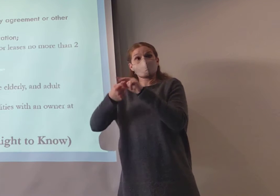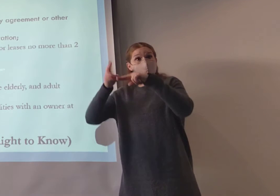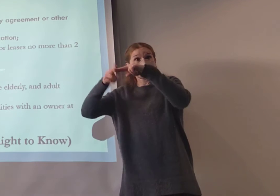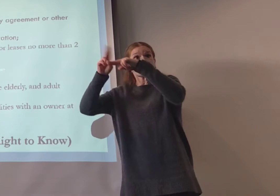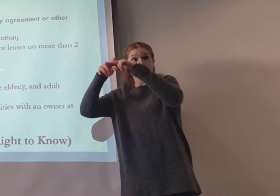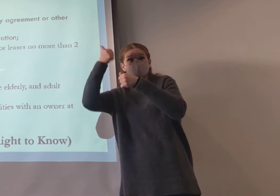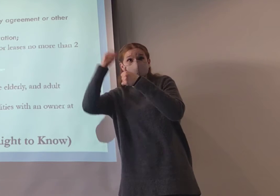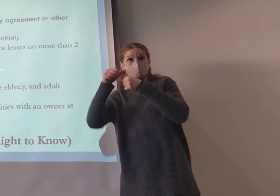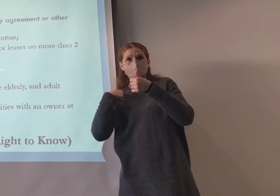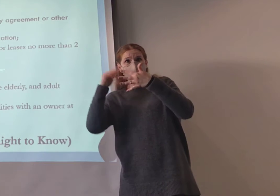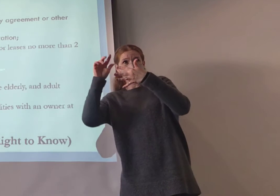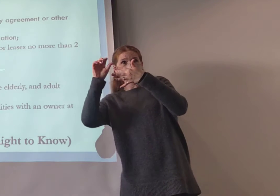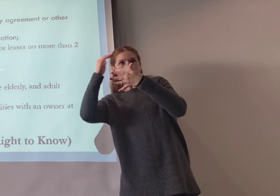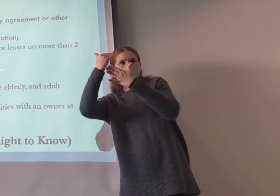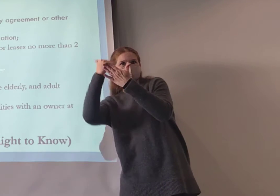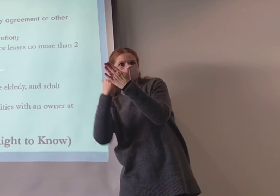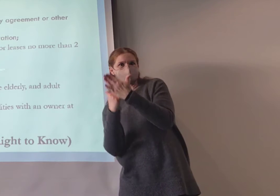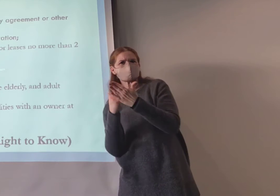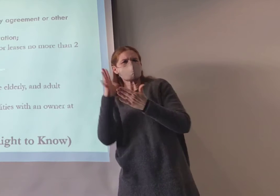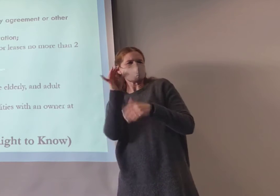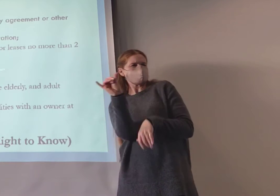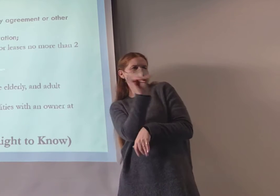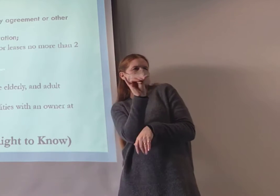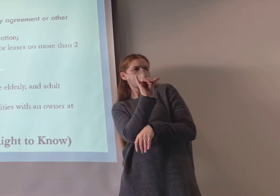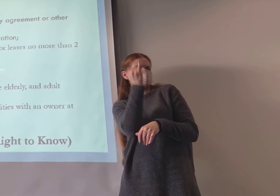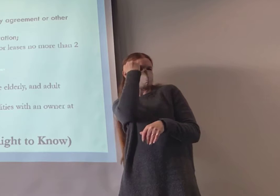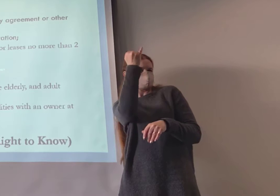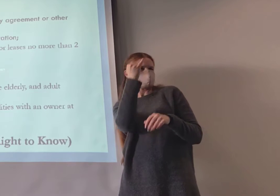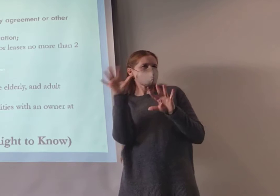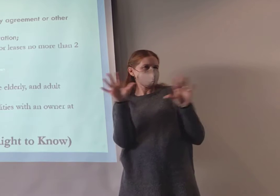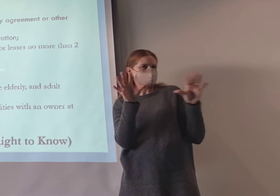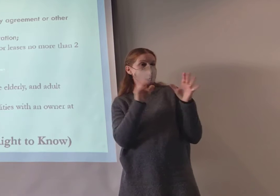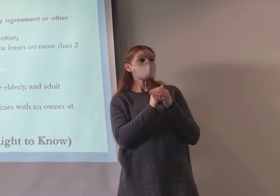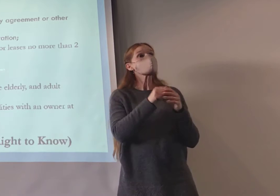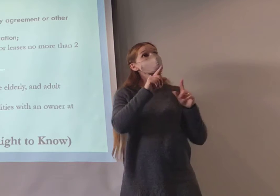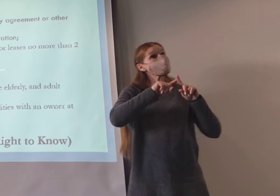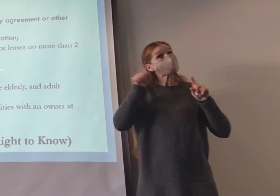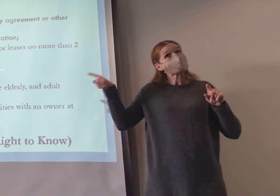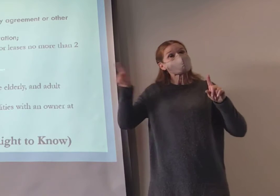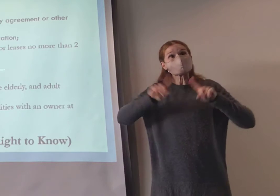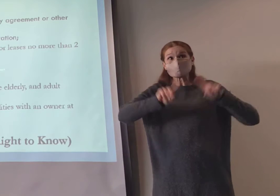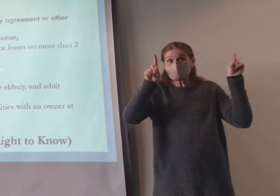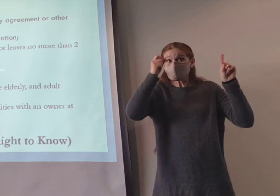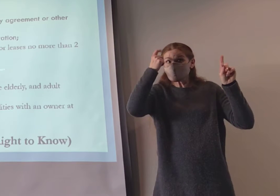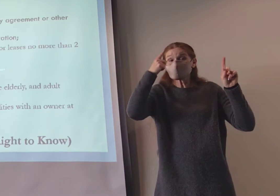Now, the difference though, is that if you live in the city of San Diego, their law,